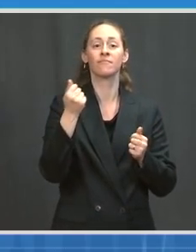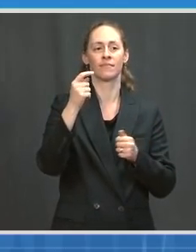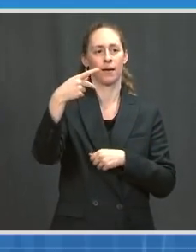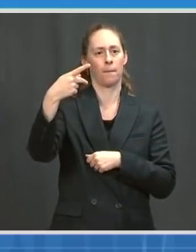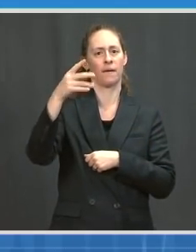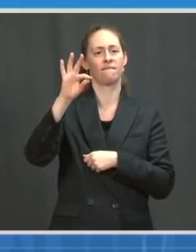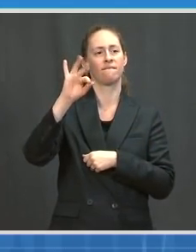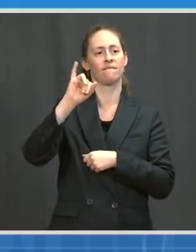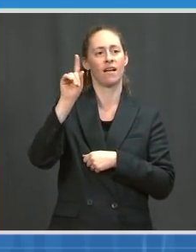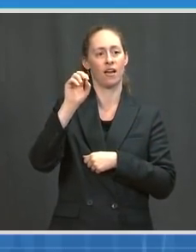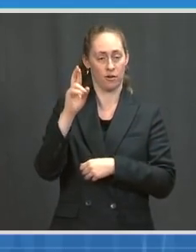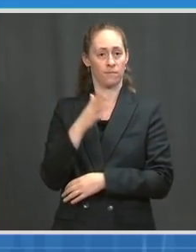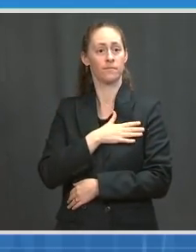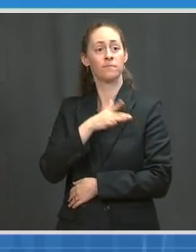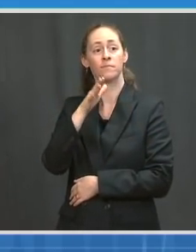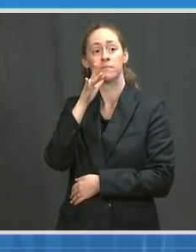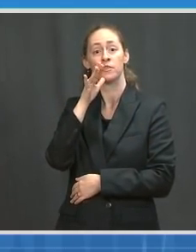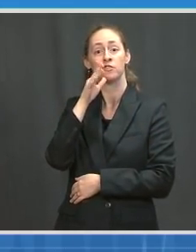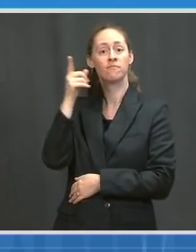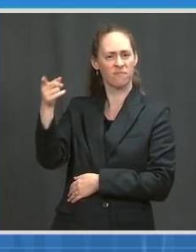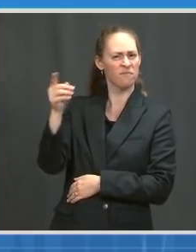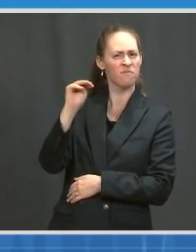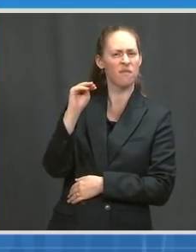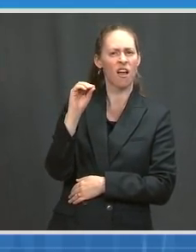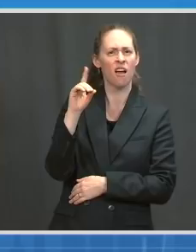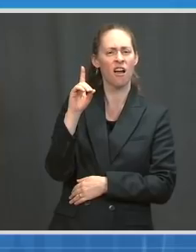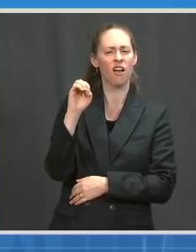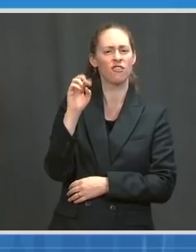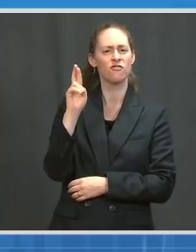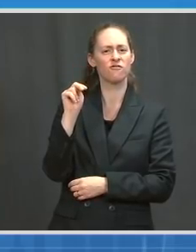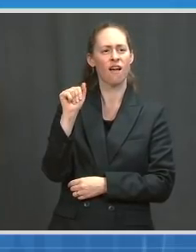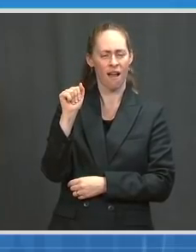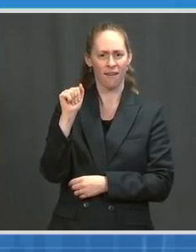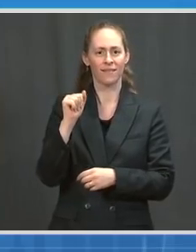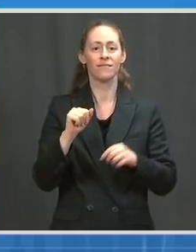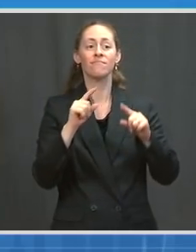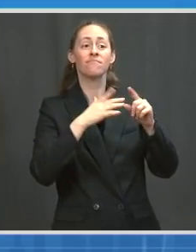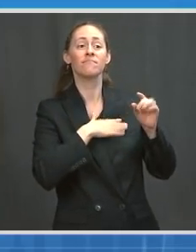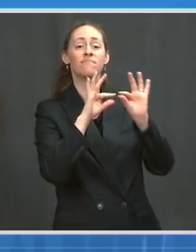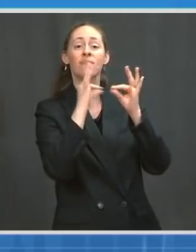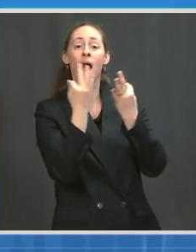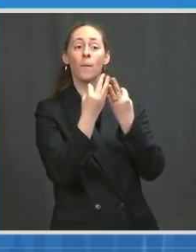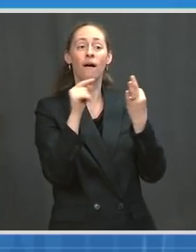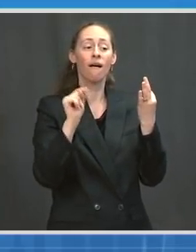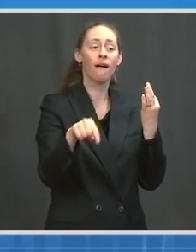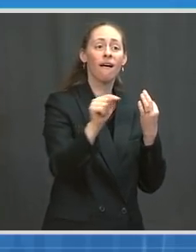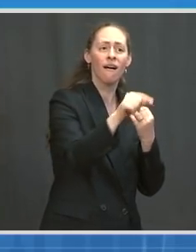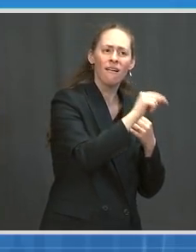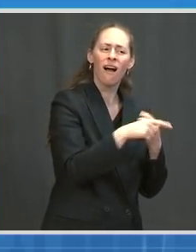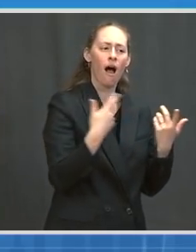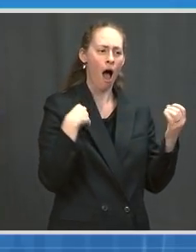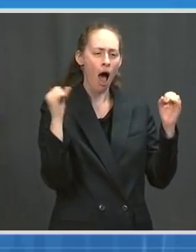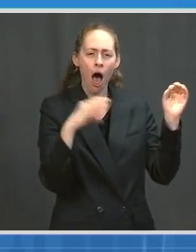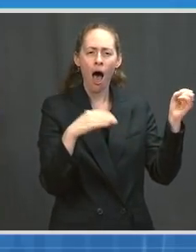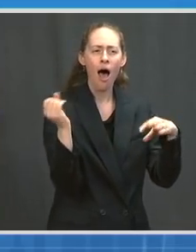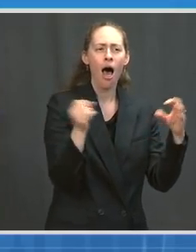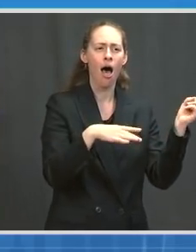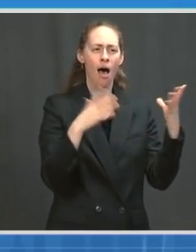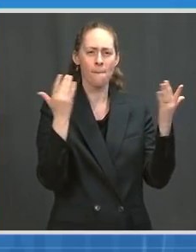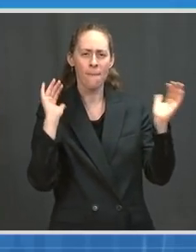One of my sons, from Johnson & Johnson. The other one, from Pfizer. And it was a great experience for all of us. In fact, I was able to see my mother, last weekend,